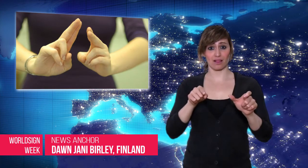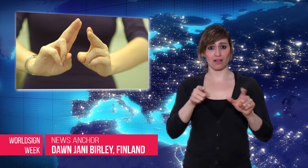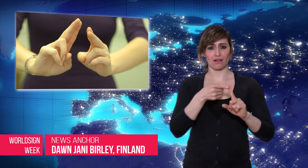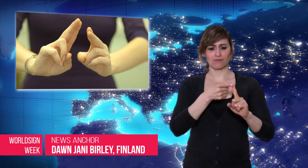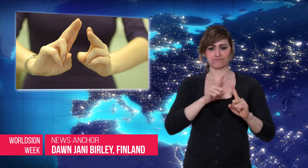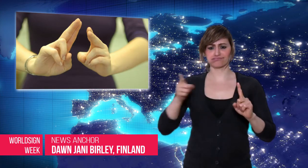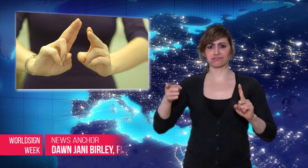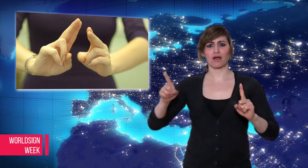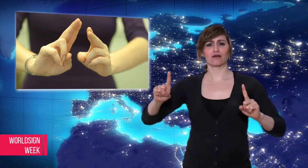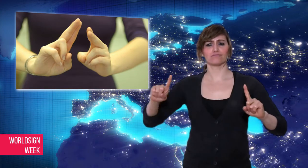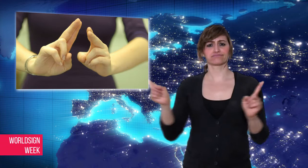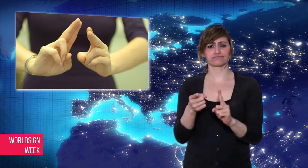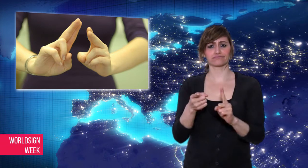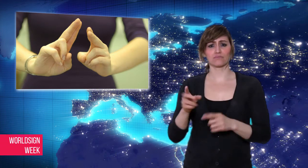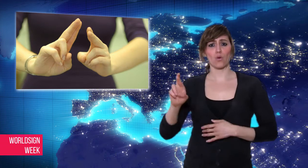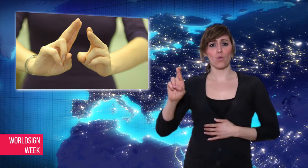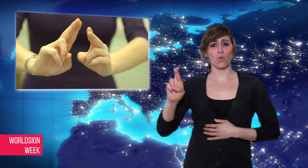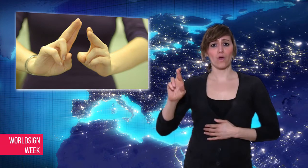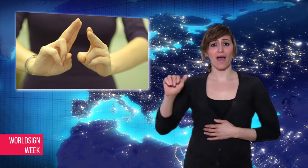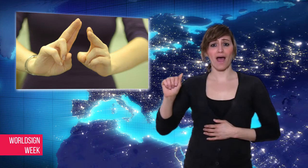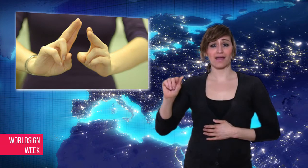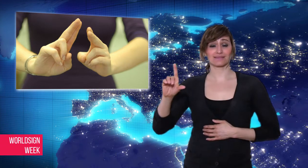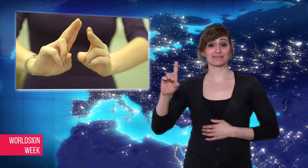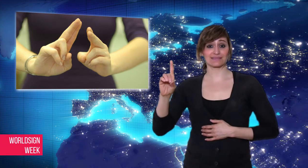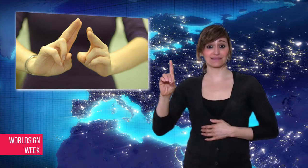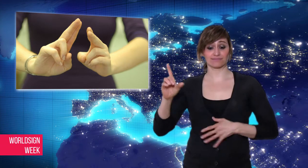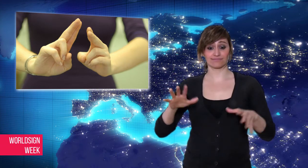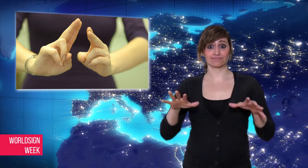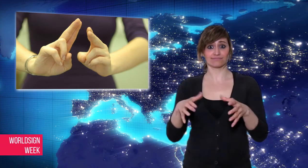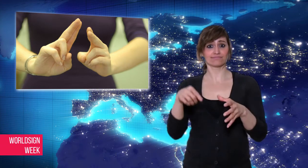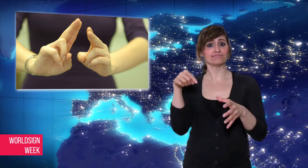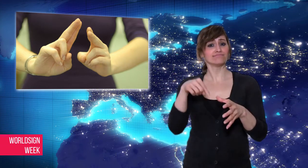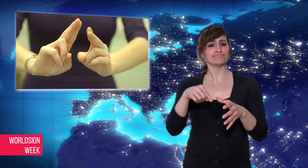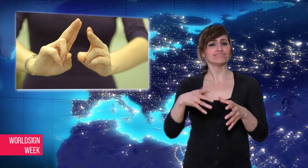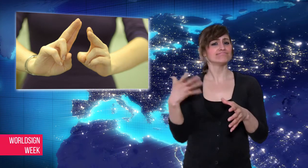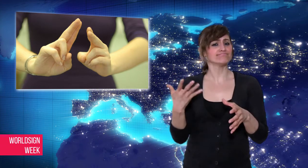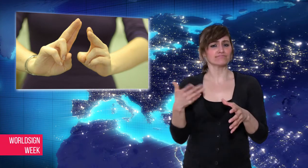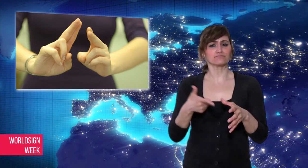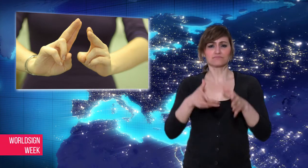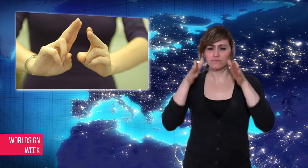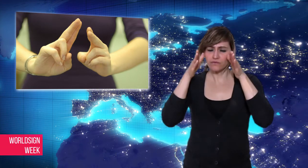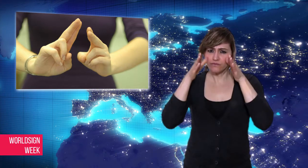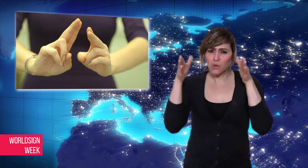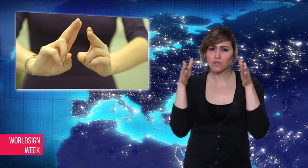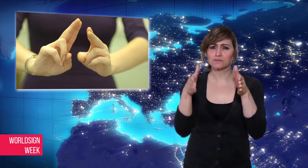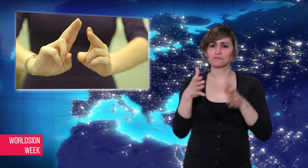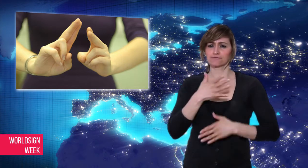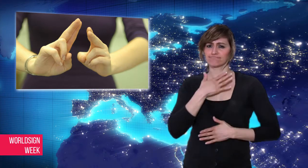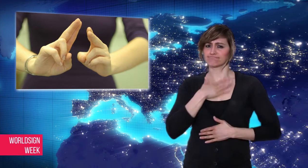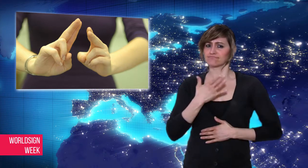People (RAD), a Deaf accessibility group